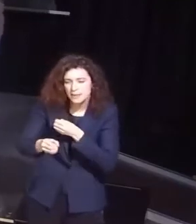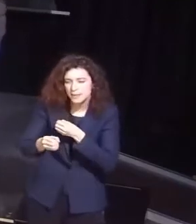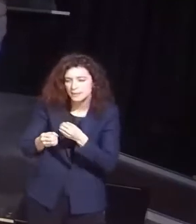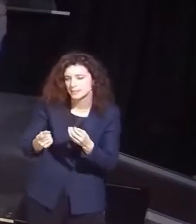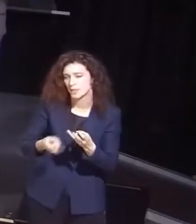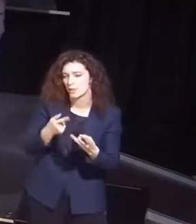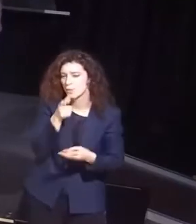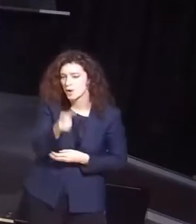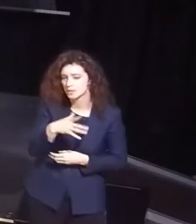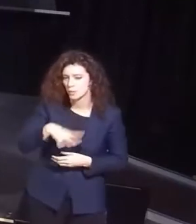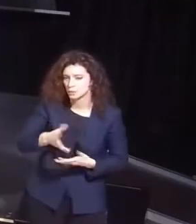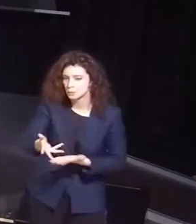For those newer to this space,